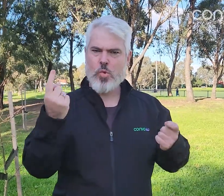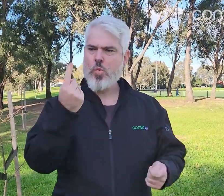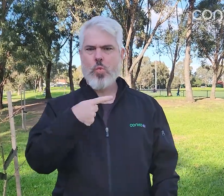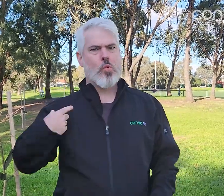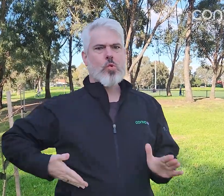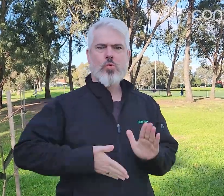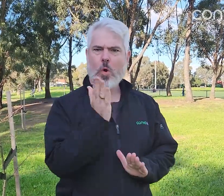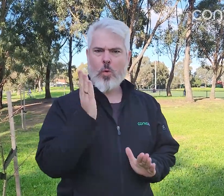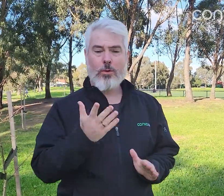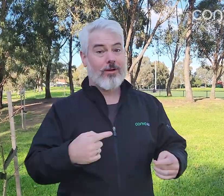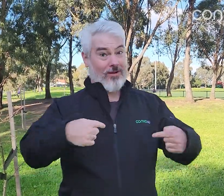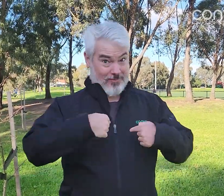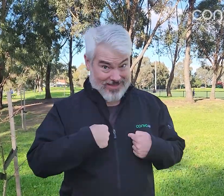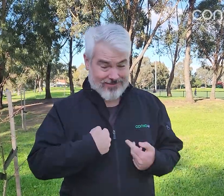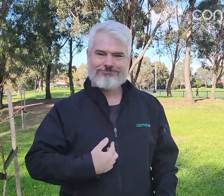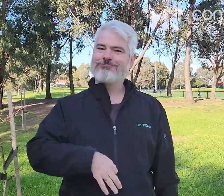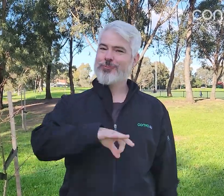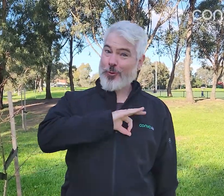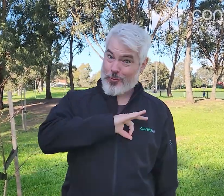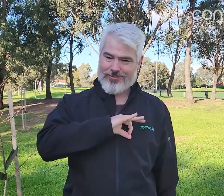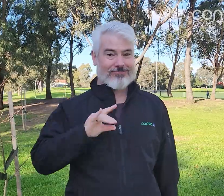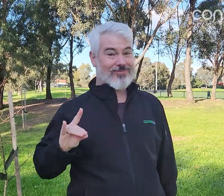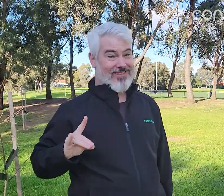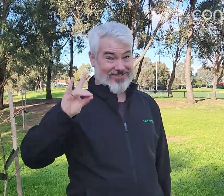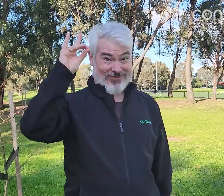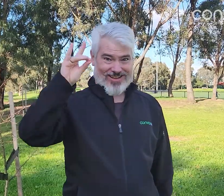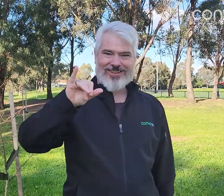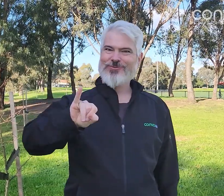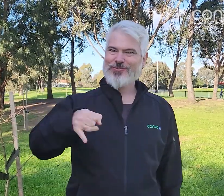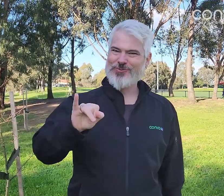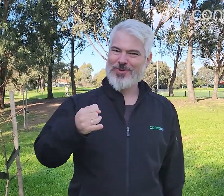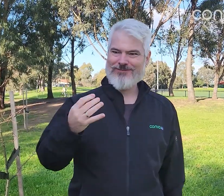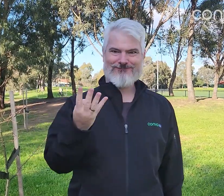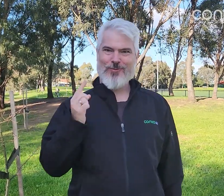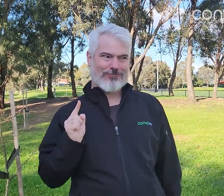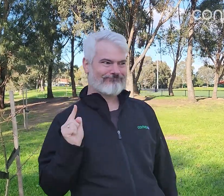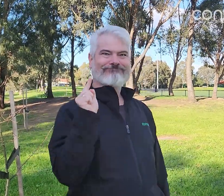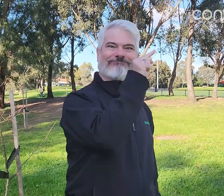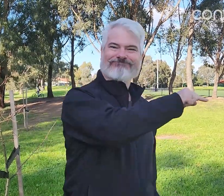Olwyne, SaengJae, Joshua and I will all be there.